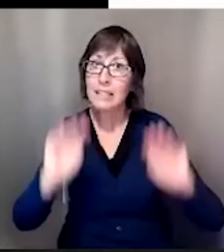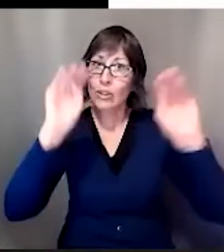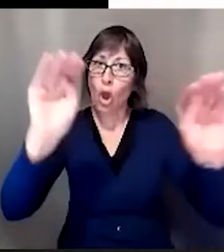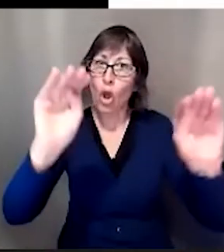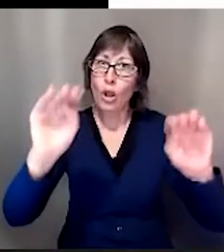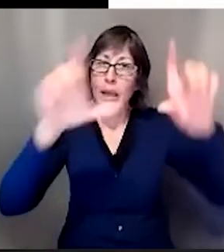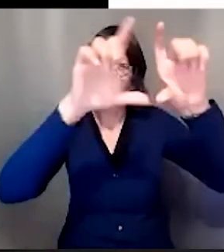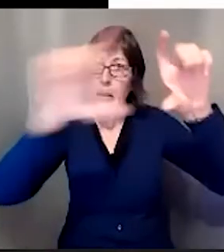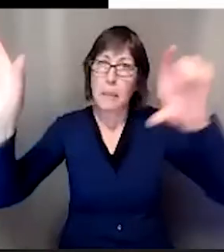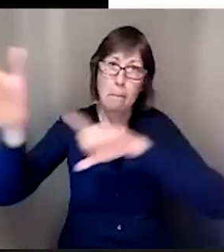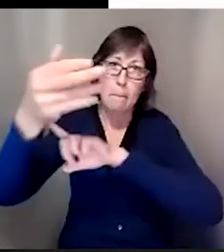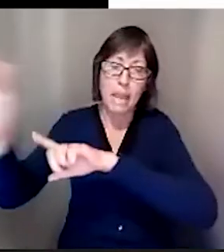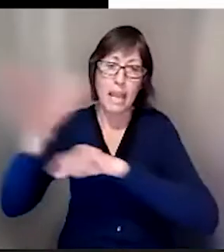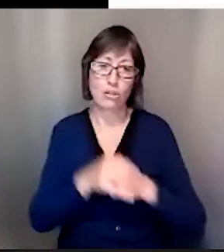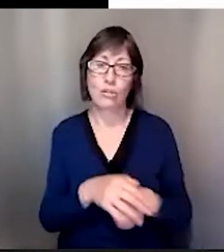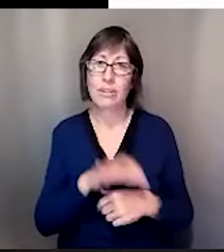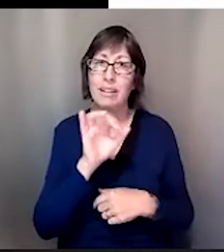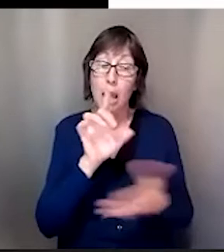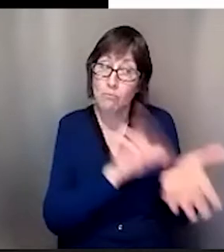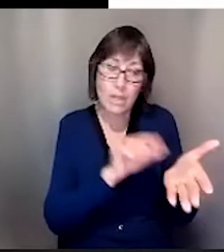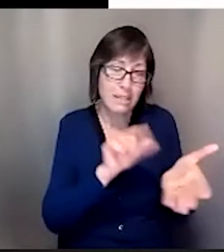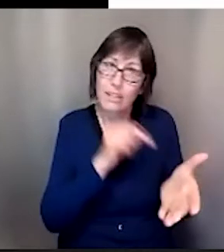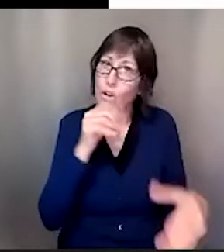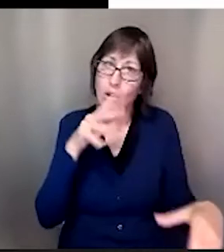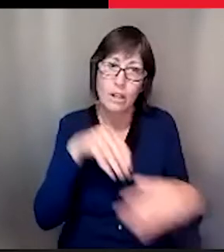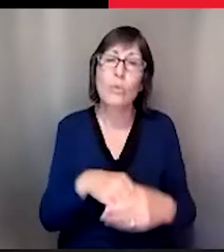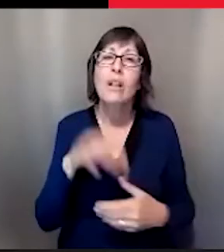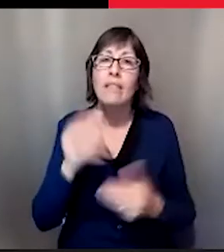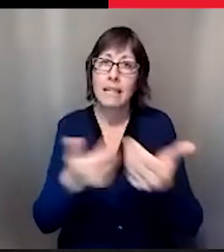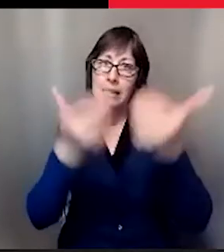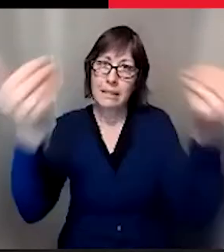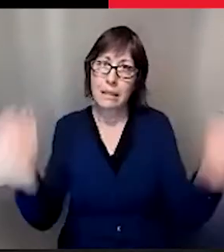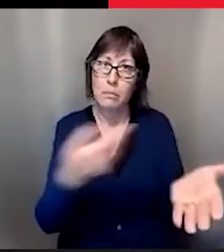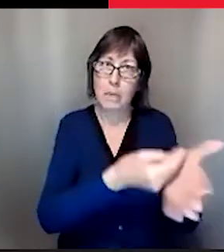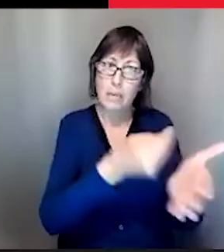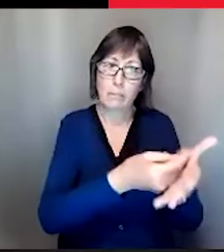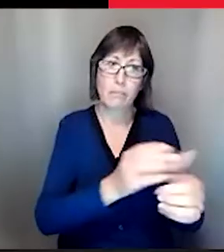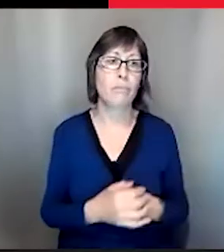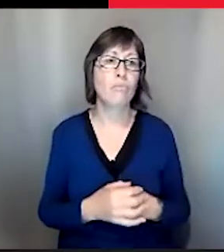separately and managed by The City of Calgary.